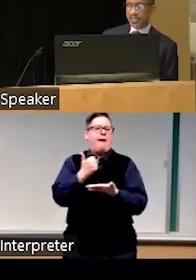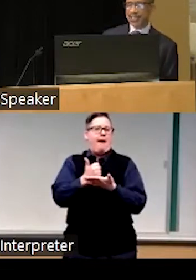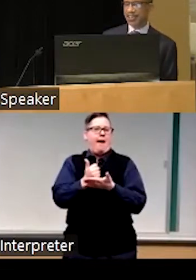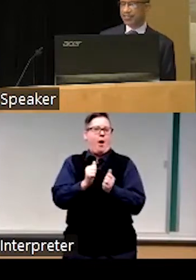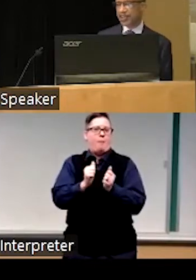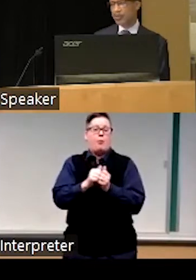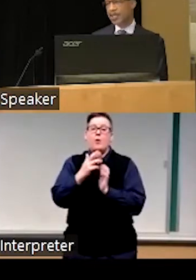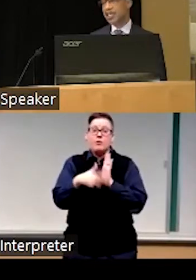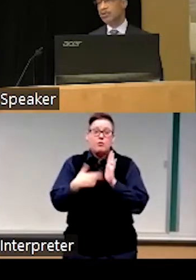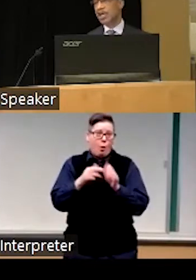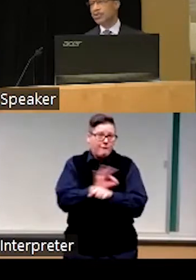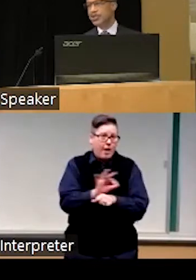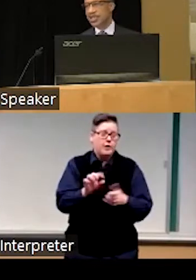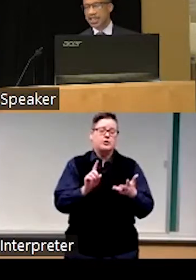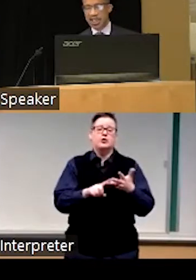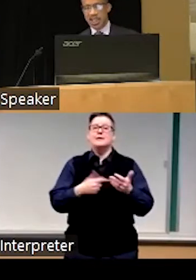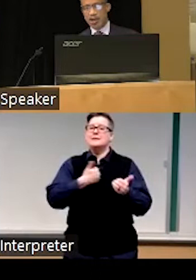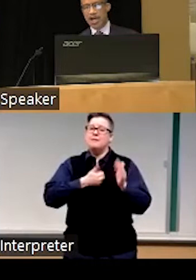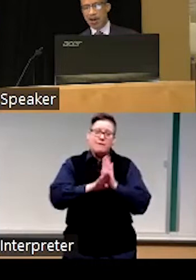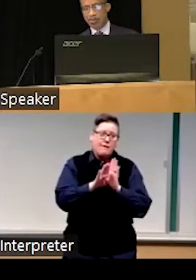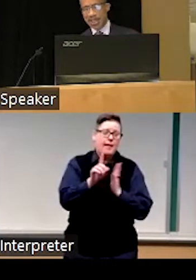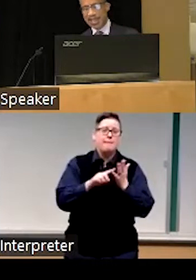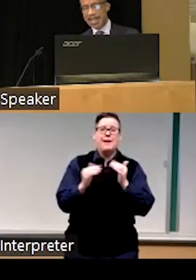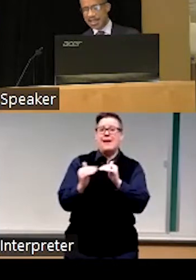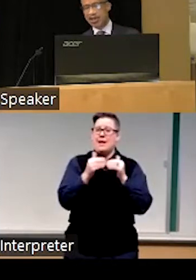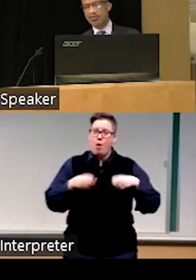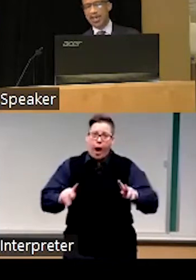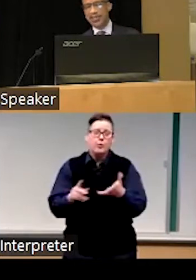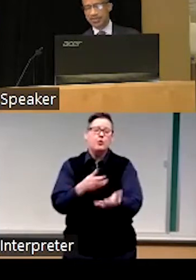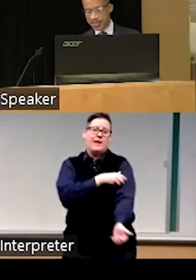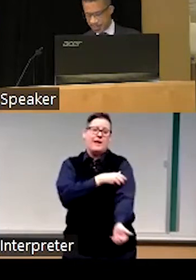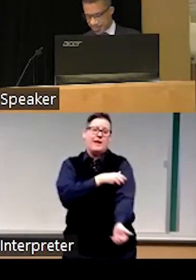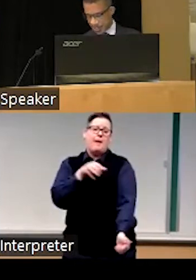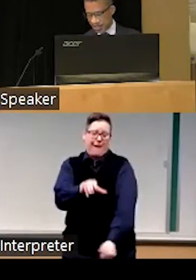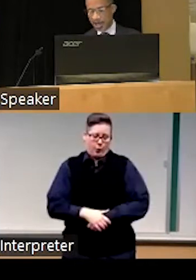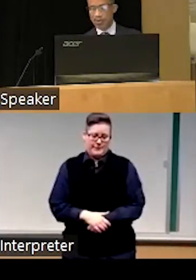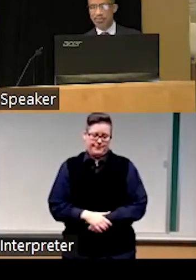functioning self-development equal opportunity and empowerment and he identified services that